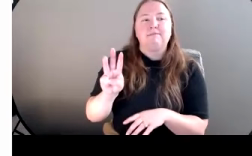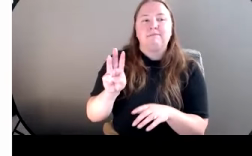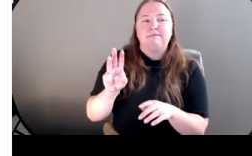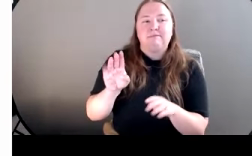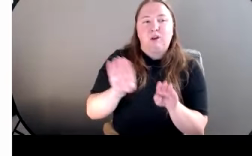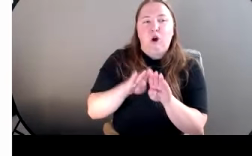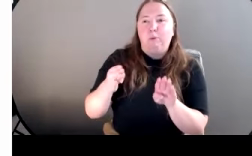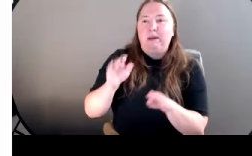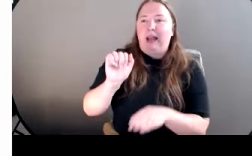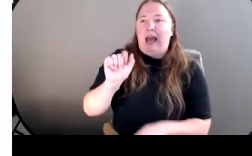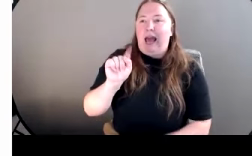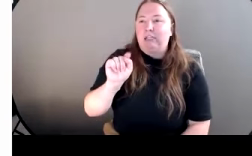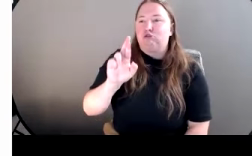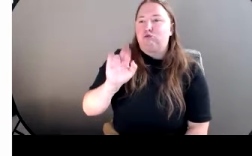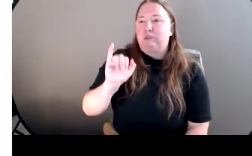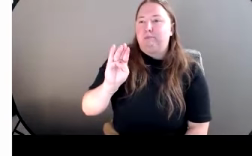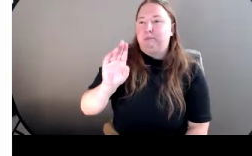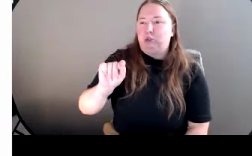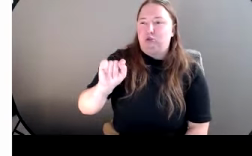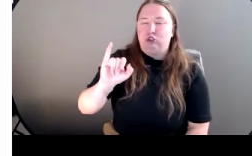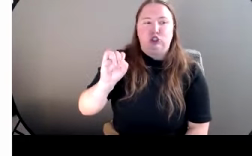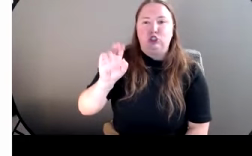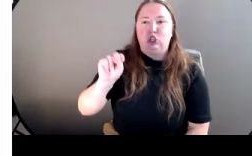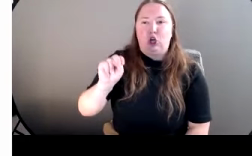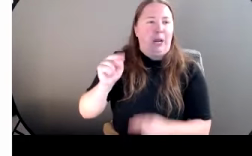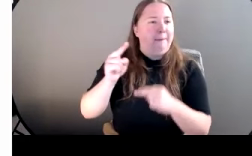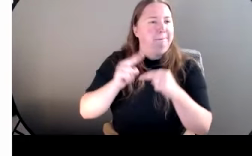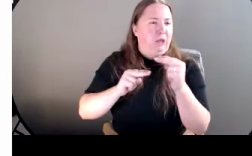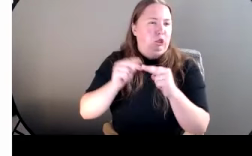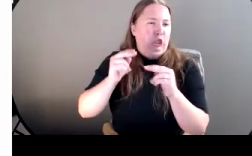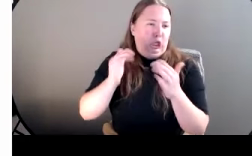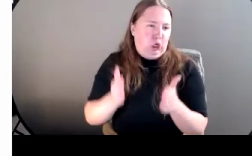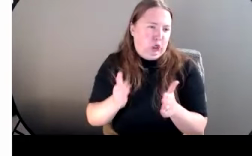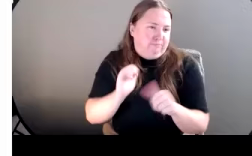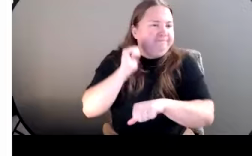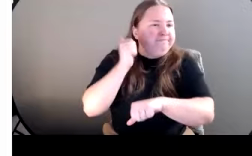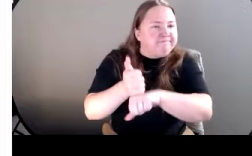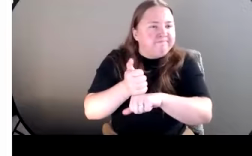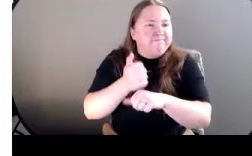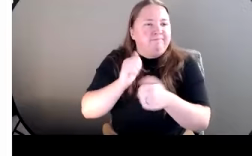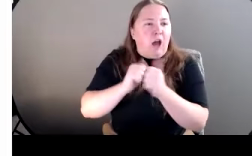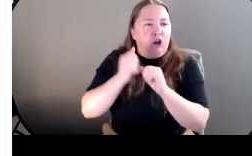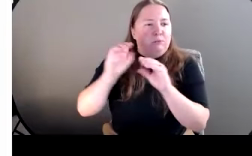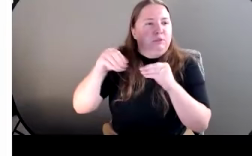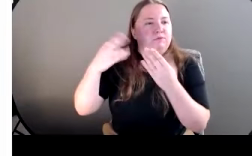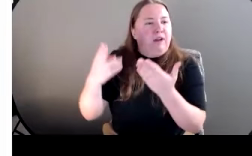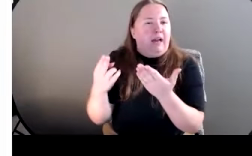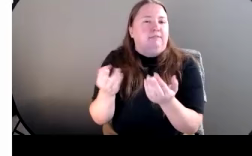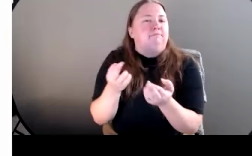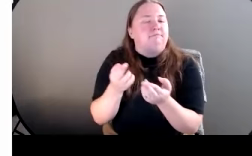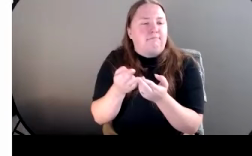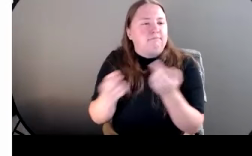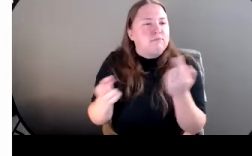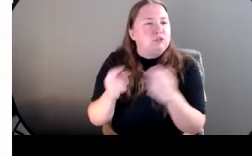put that into the chat right here, just in case you want to check that out. This is not the only one, but I really like this one.